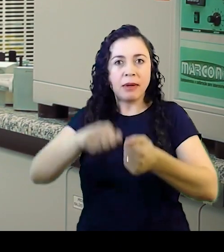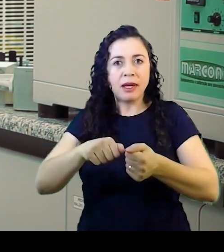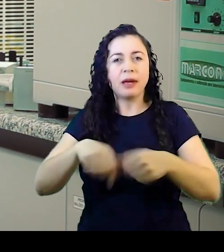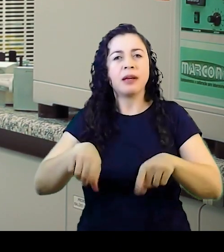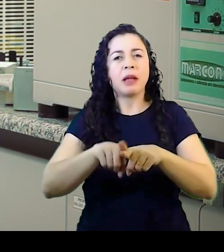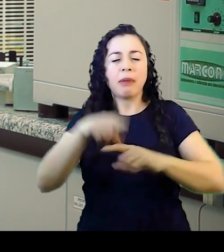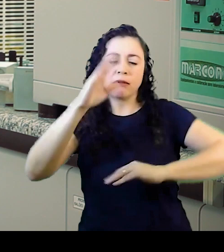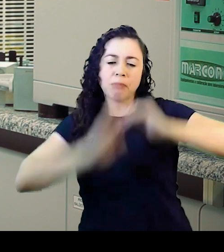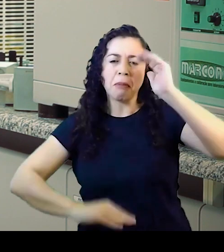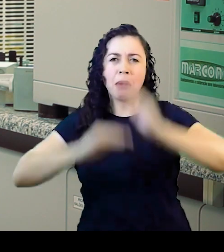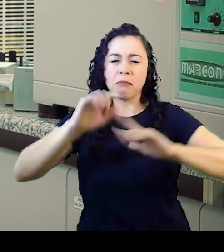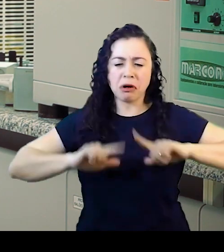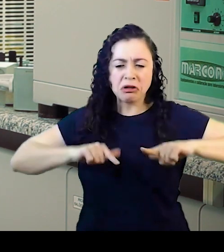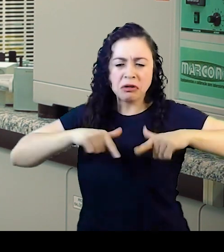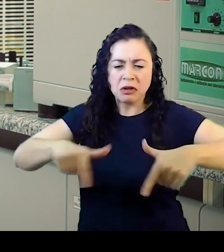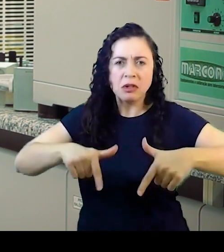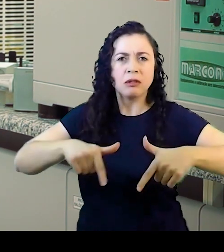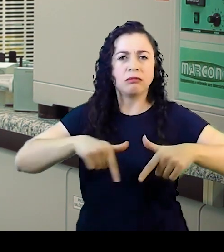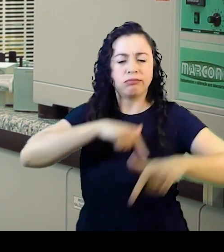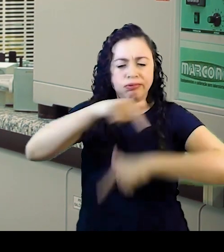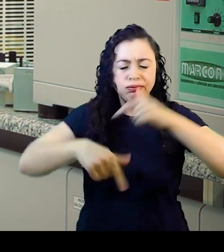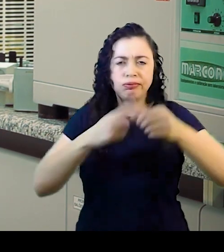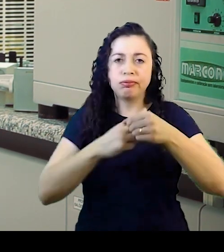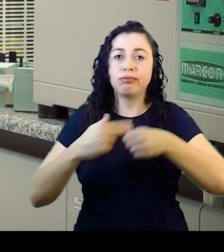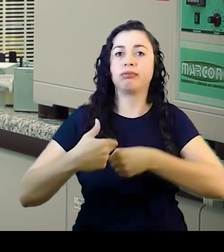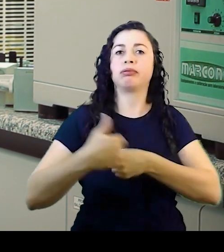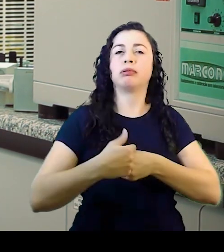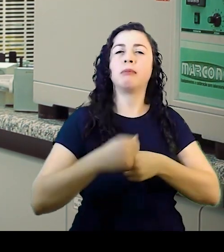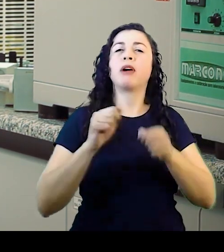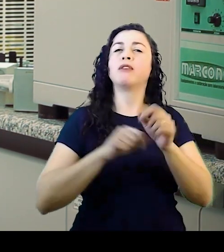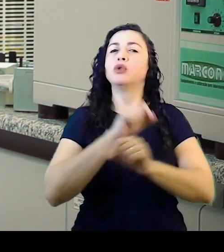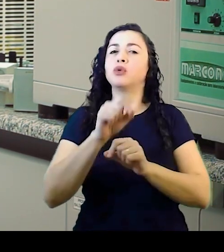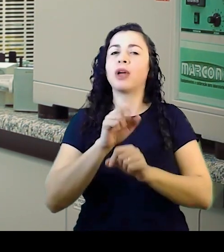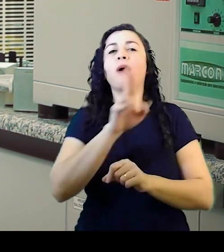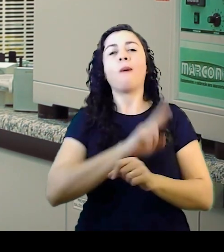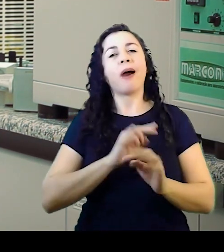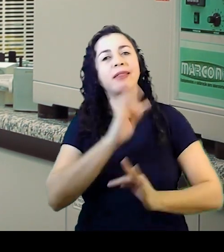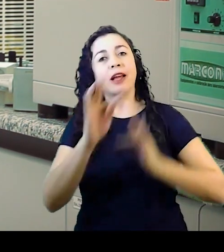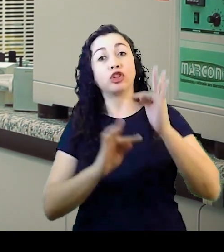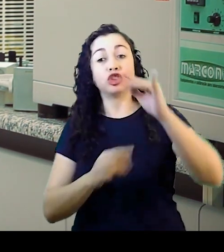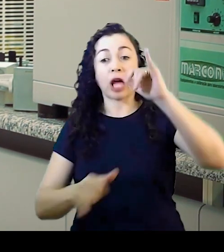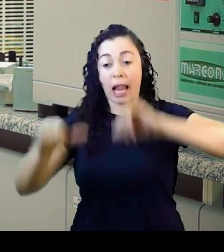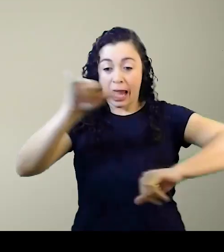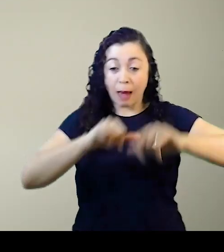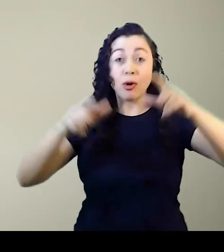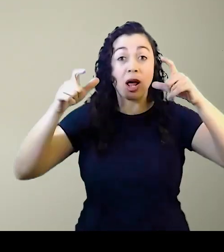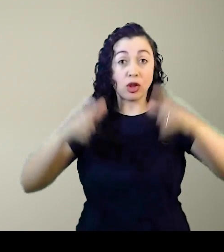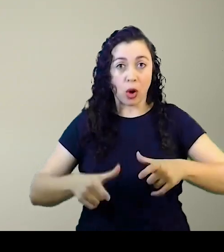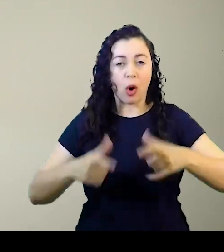task force, what I did was to use this technology, not only the laboratory,